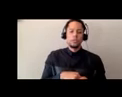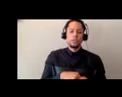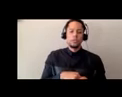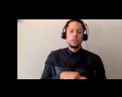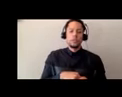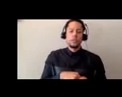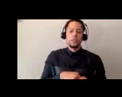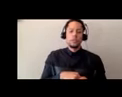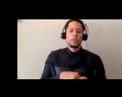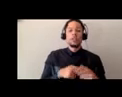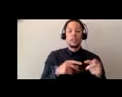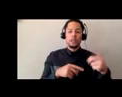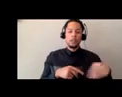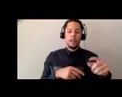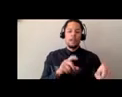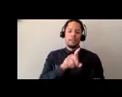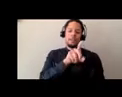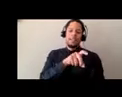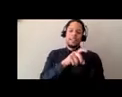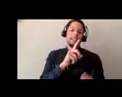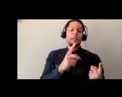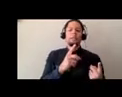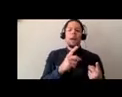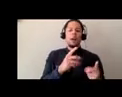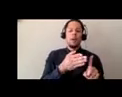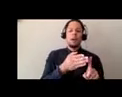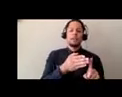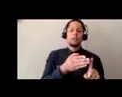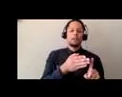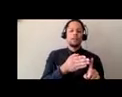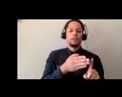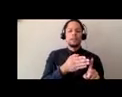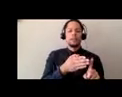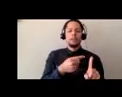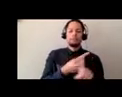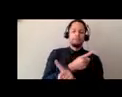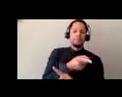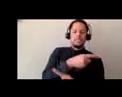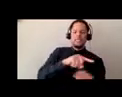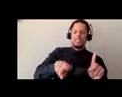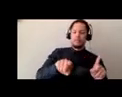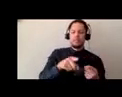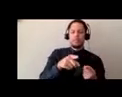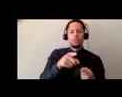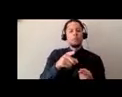And so, hopefully when we send this out it will be an opportunity to -- this is where